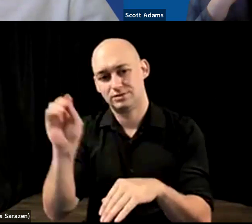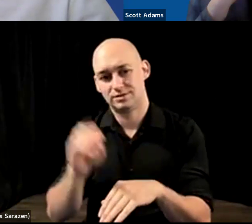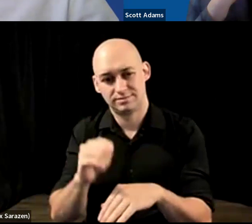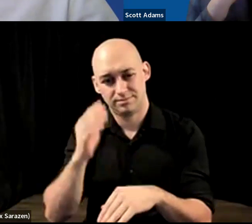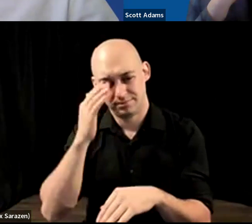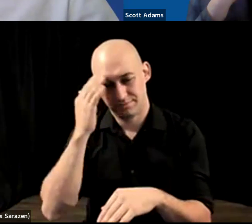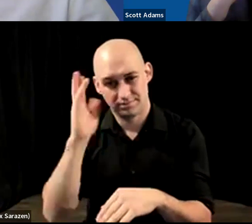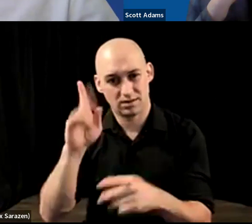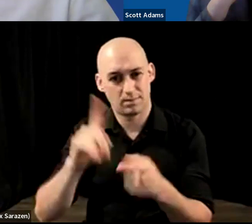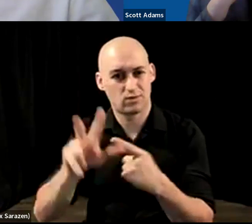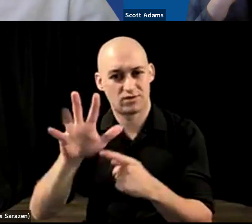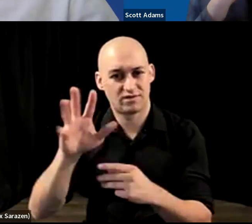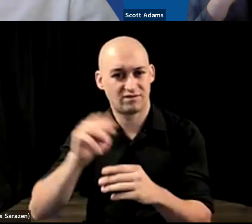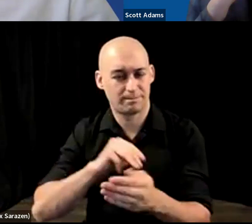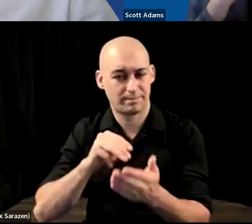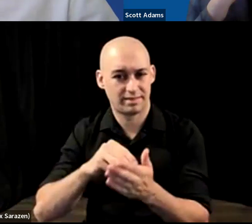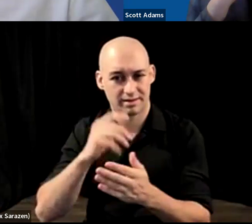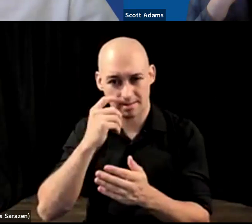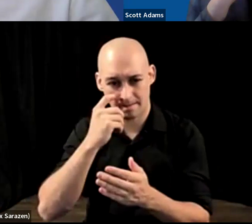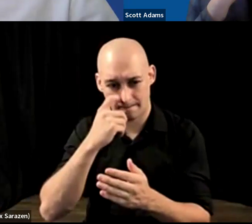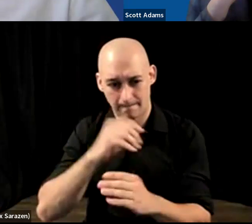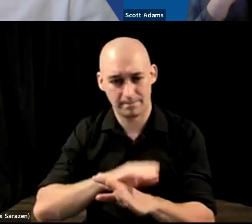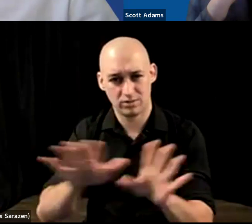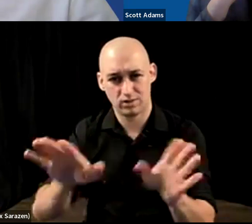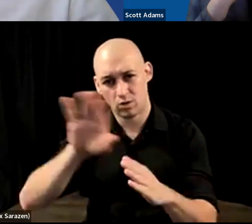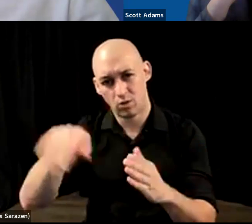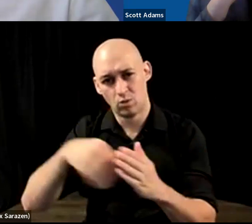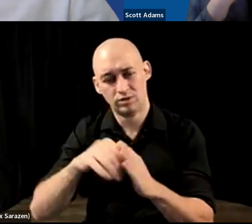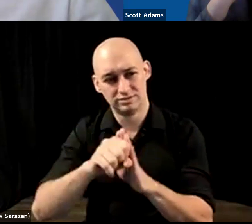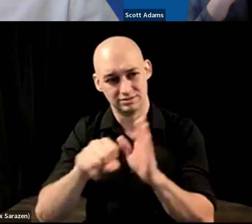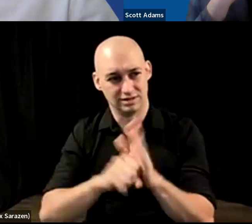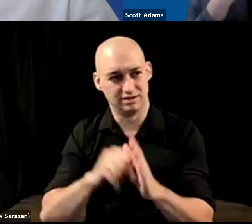million being distributed across the entire state of California so a great ask, you know, south of a